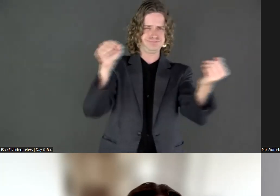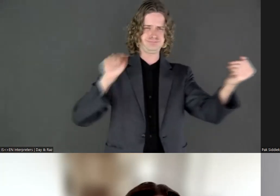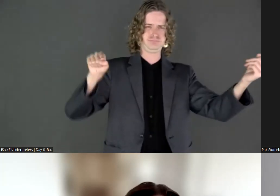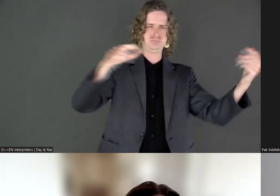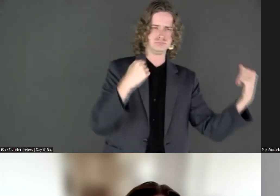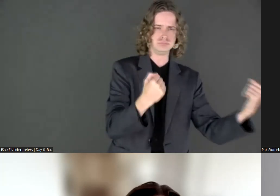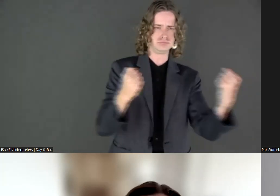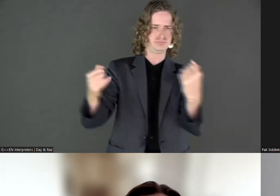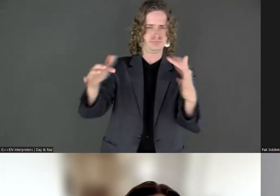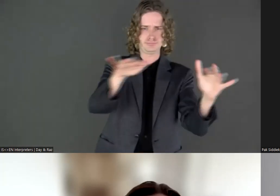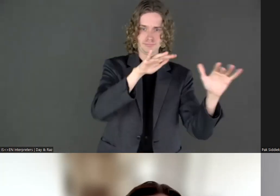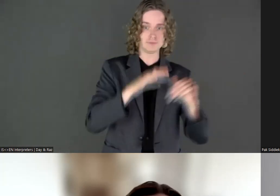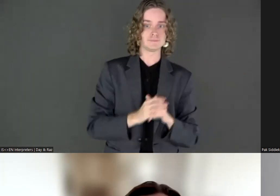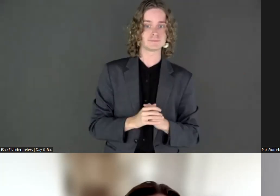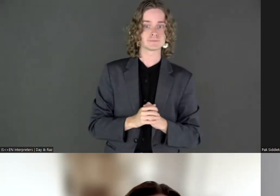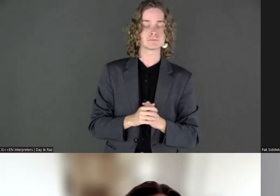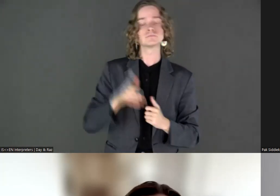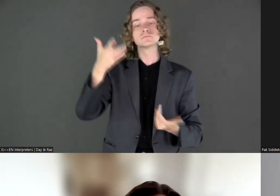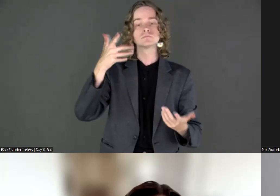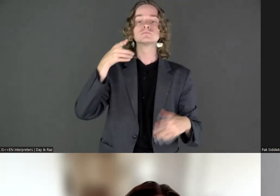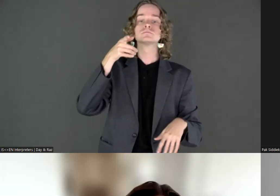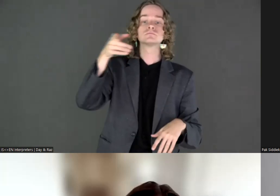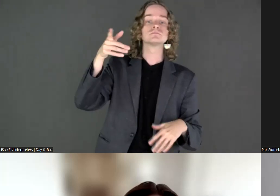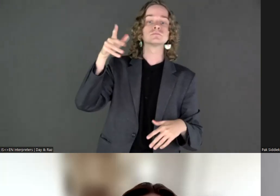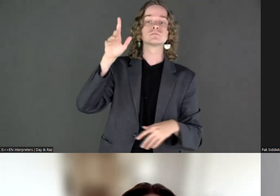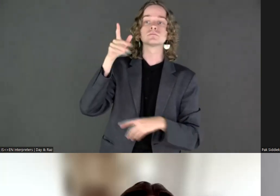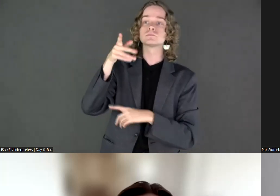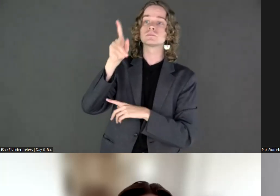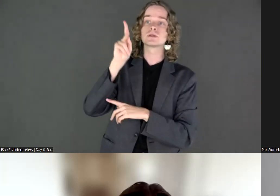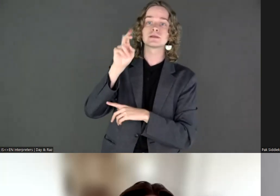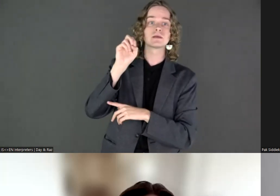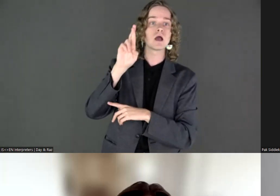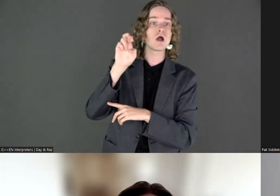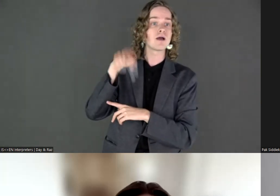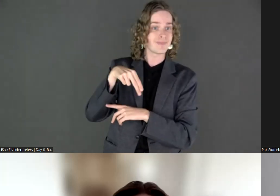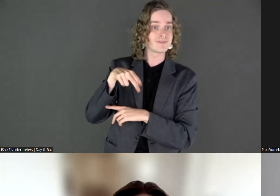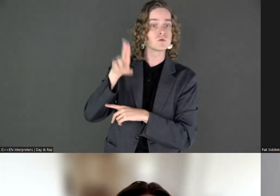intervention from Karen with from USA ID and I think this was a thread that continued to run